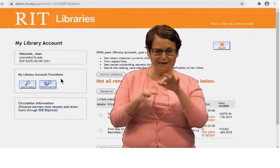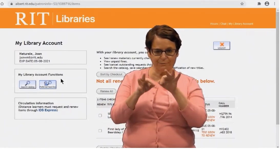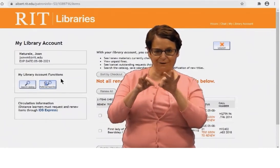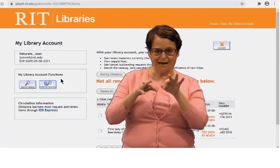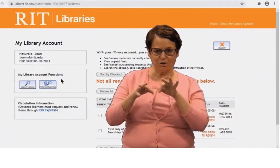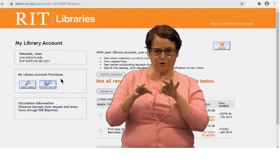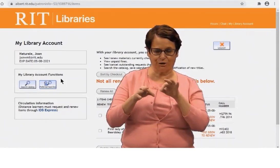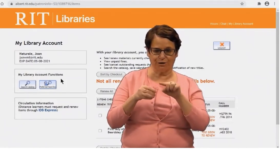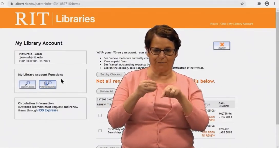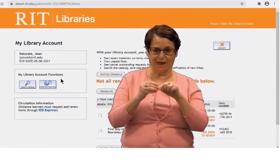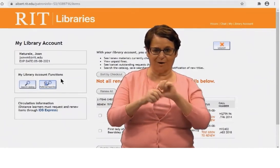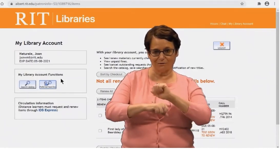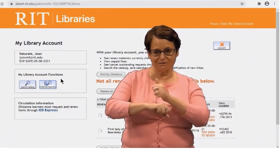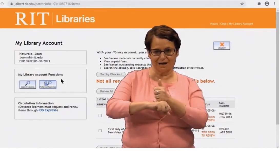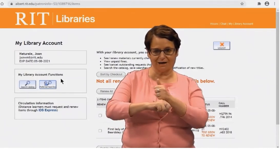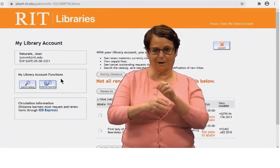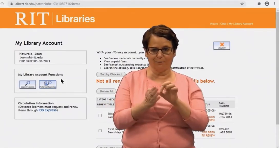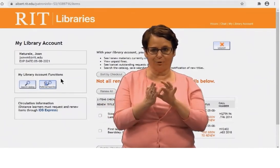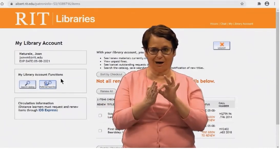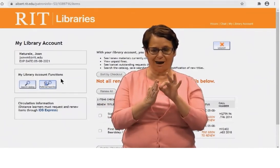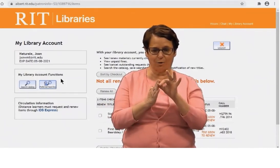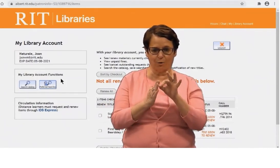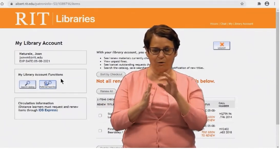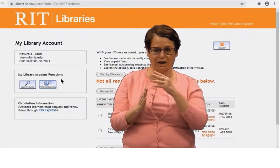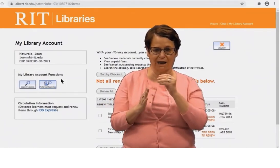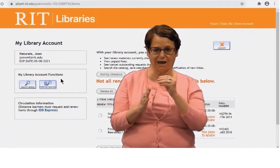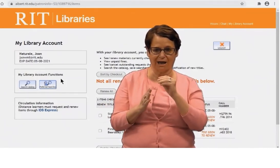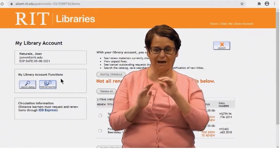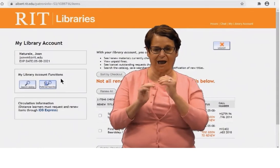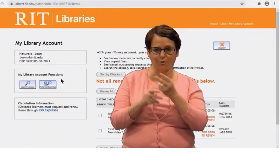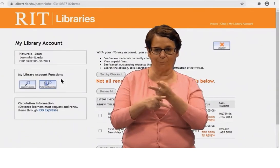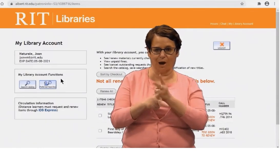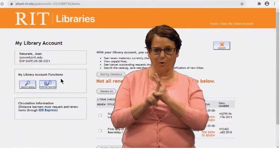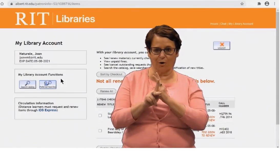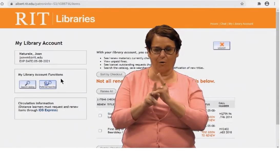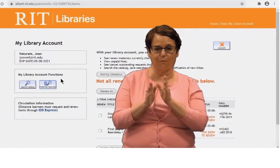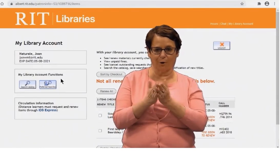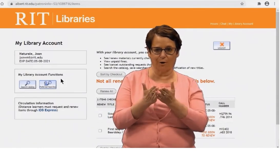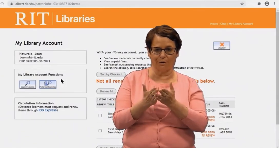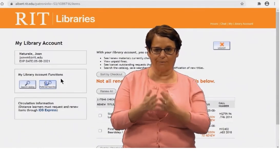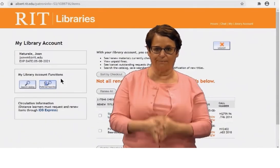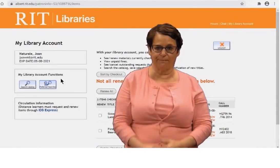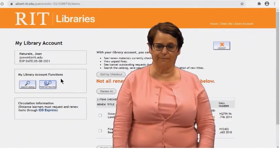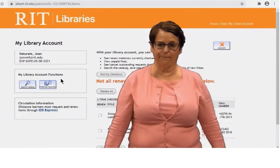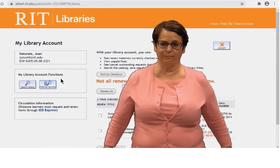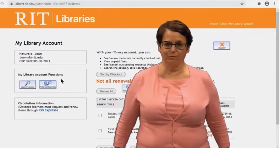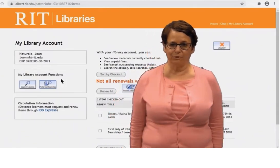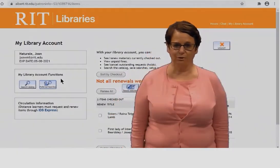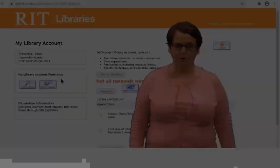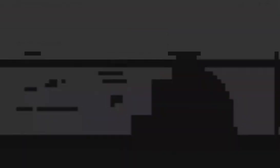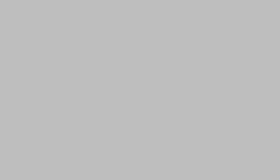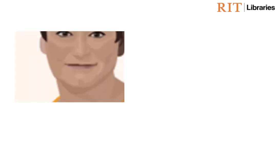That sums up my explanation about setting up your account and how to borrow books.